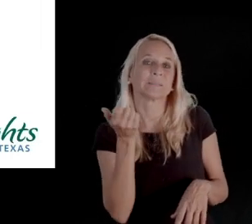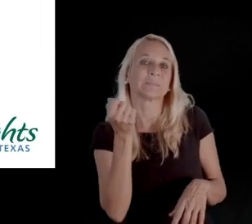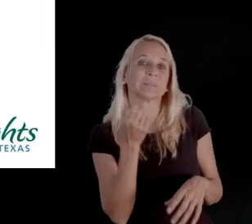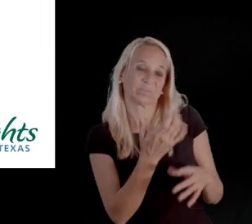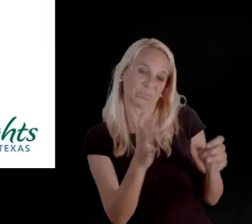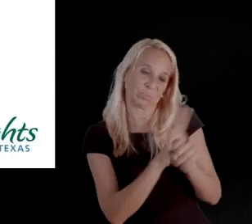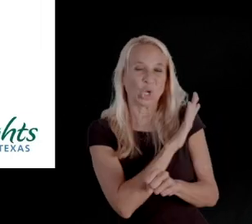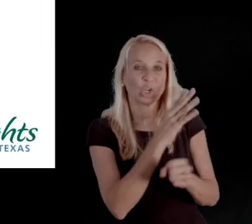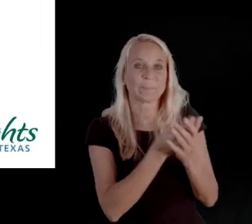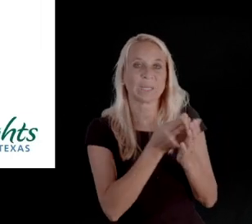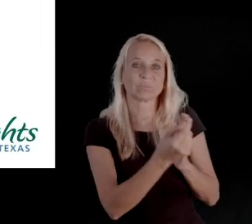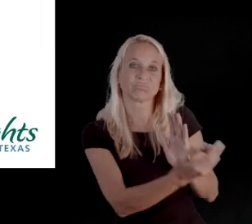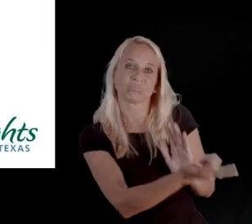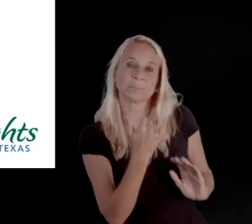for the full extent of the services.